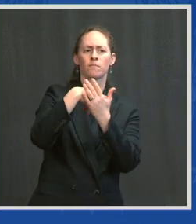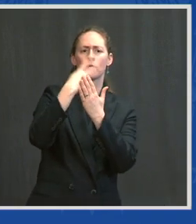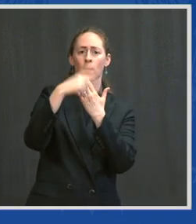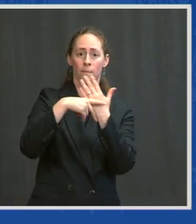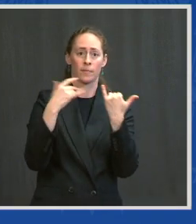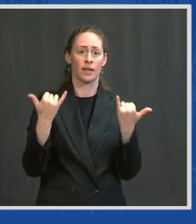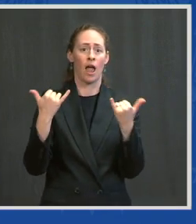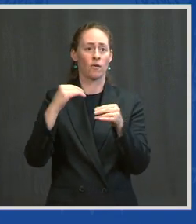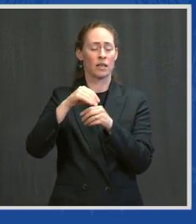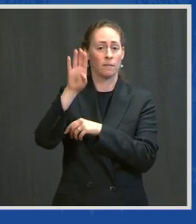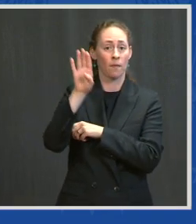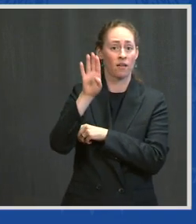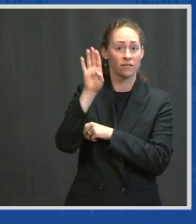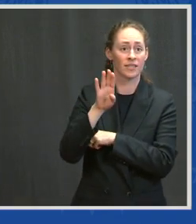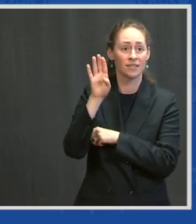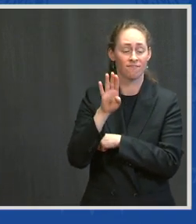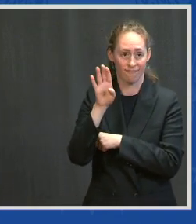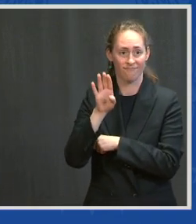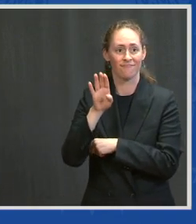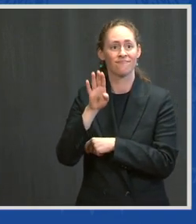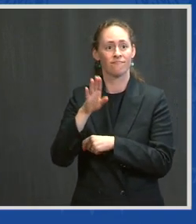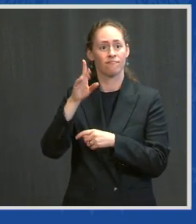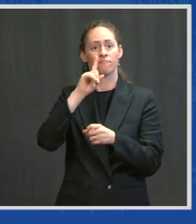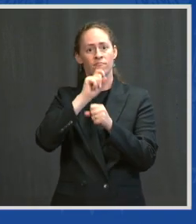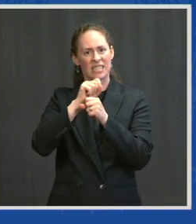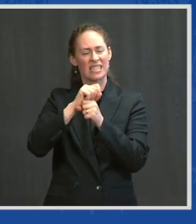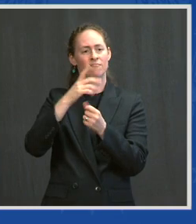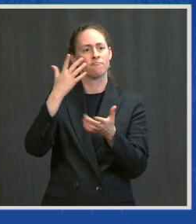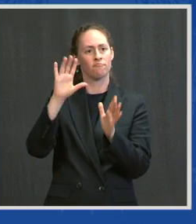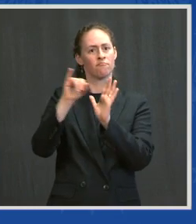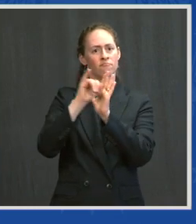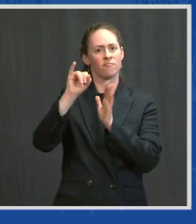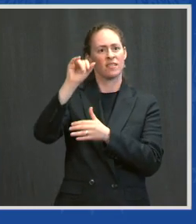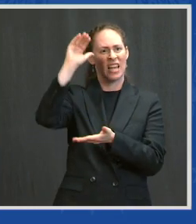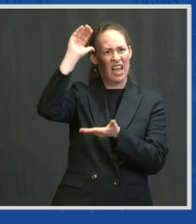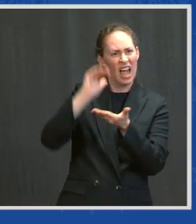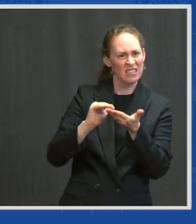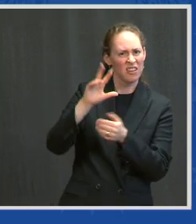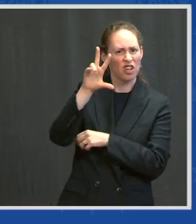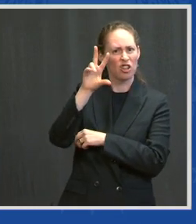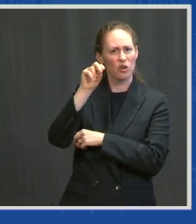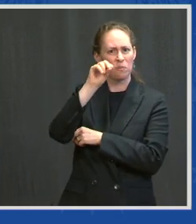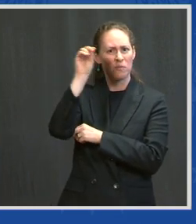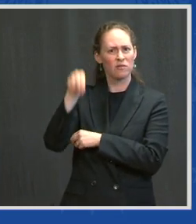Another study found that a program that offers high school students in Chicago a good summer job